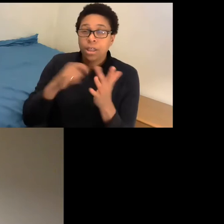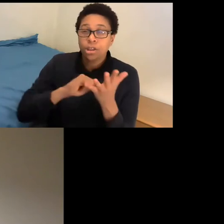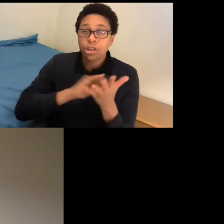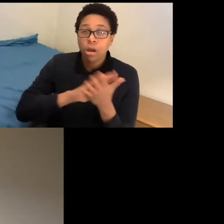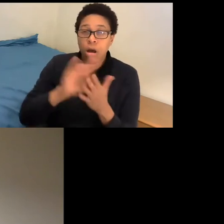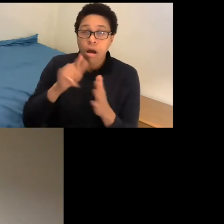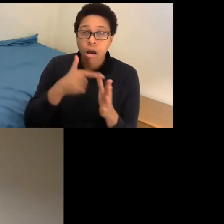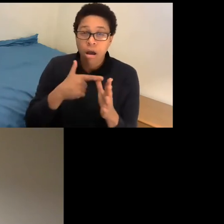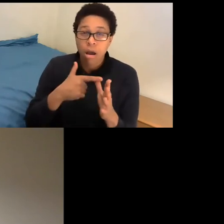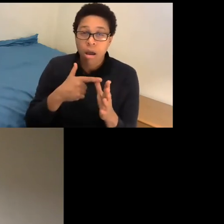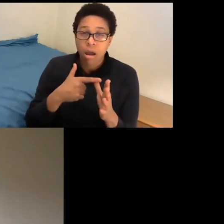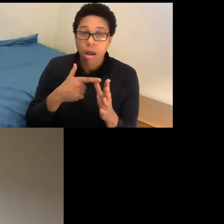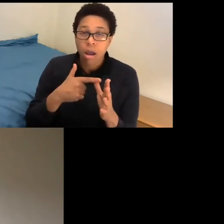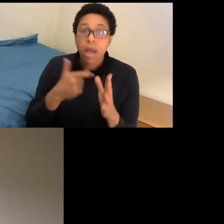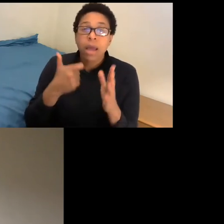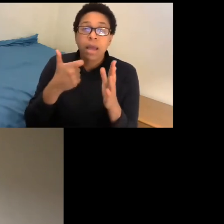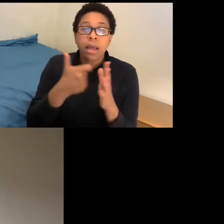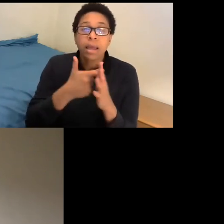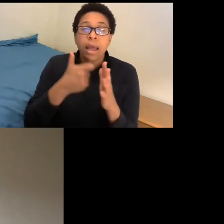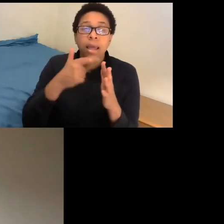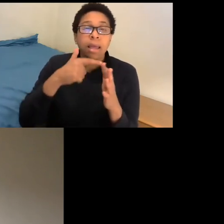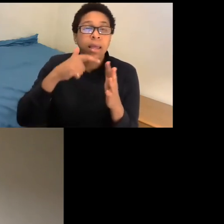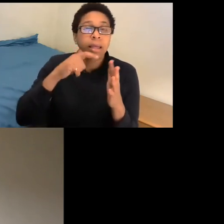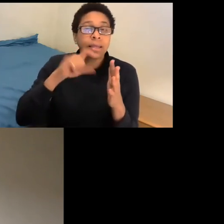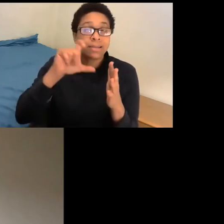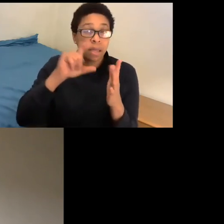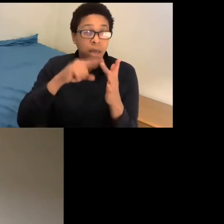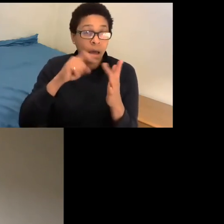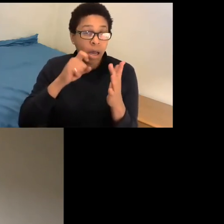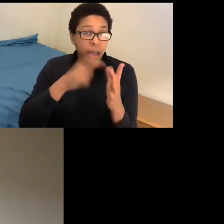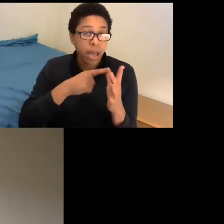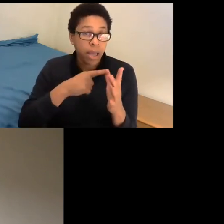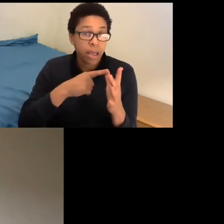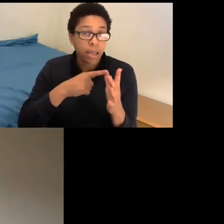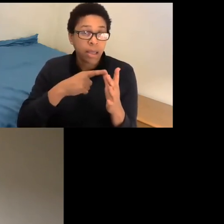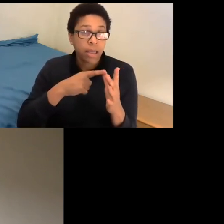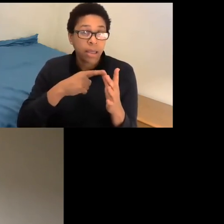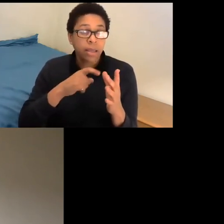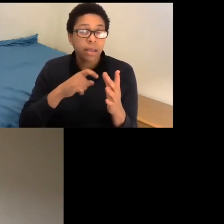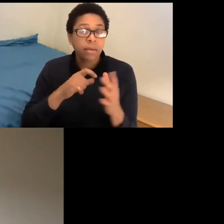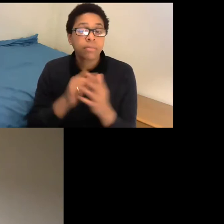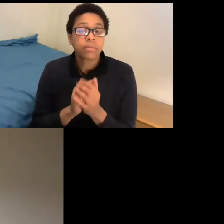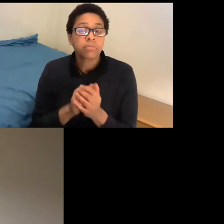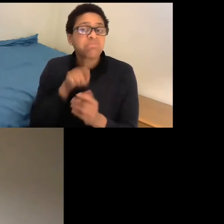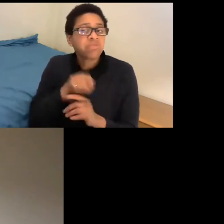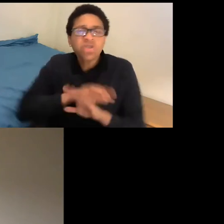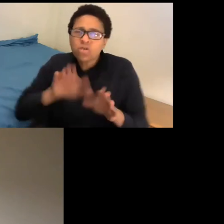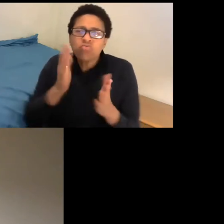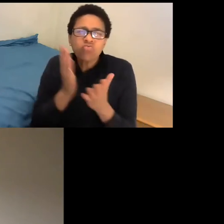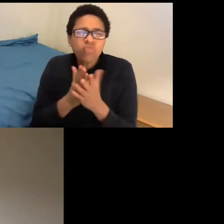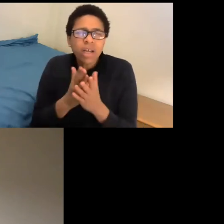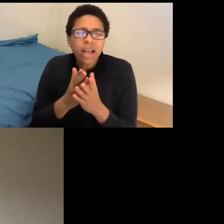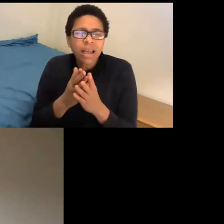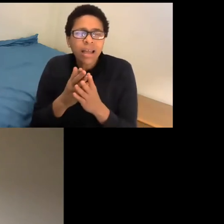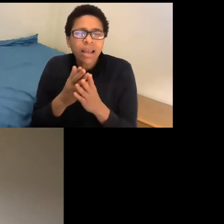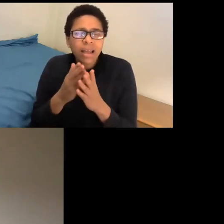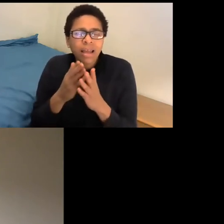K-e-c-i-a-A-l-i. She doesn't really touch on LGBTQI issues